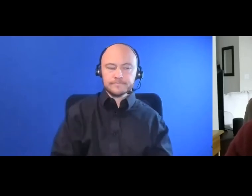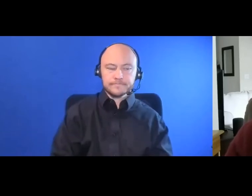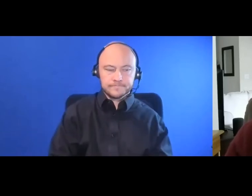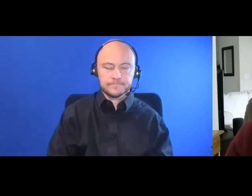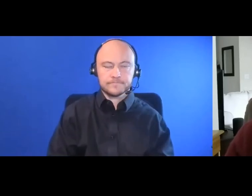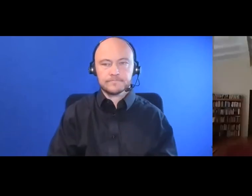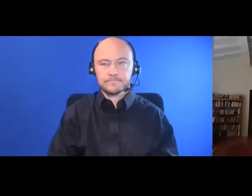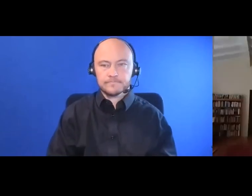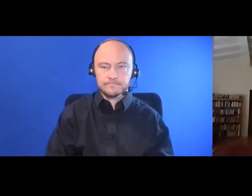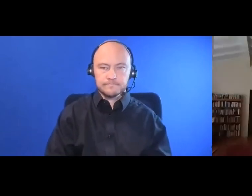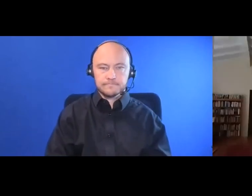Thank you.